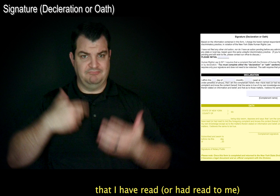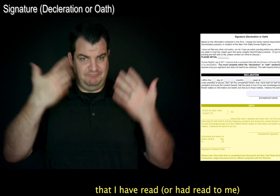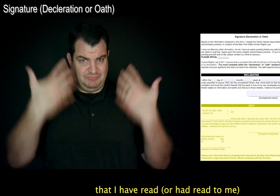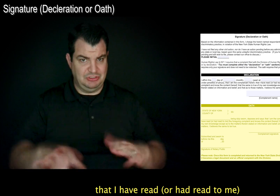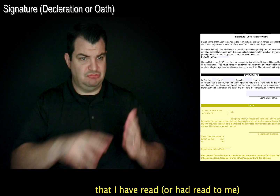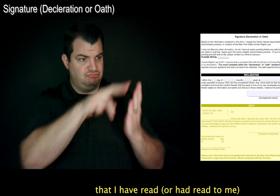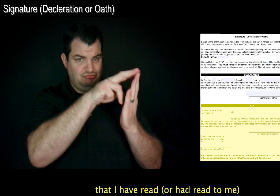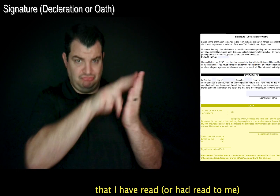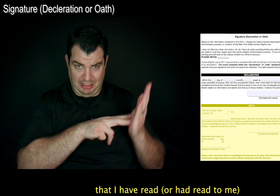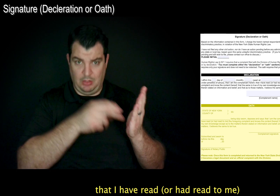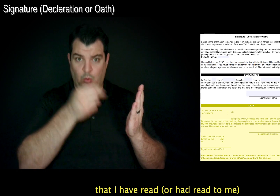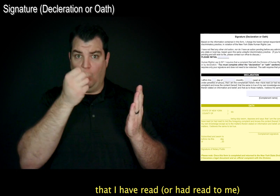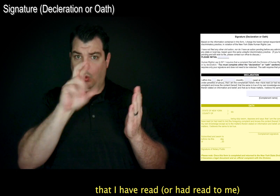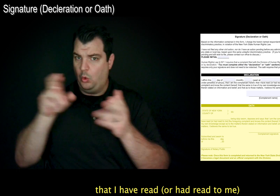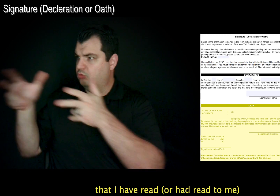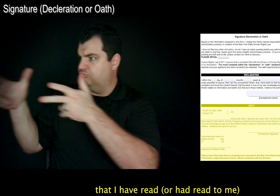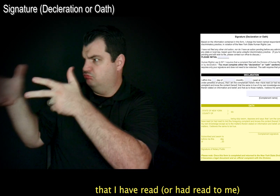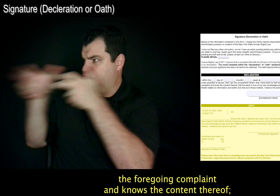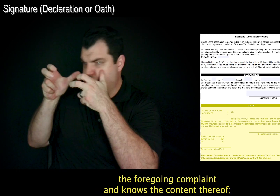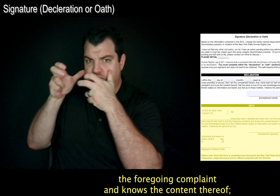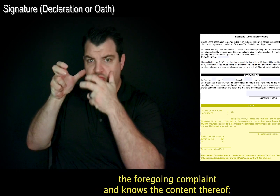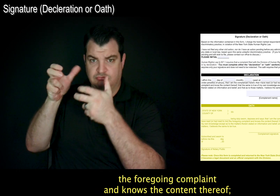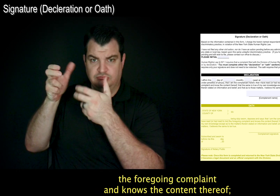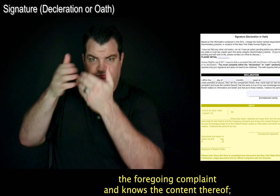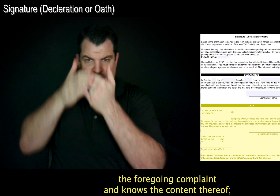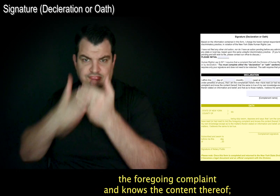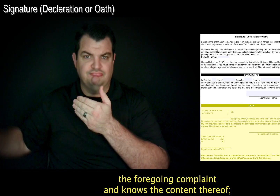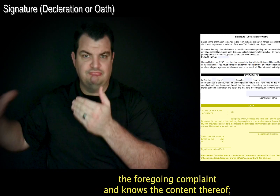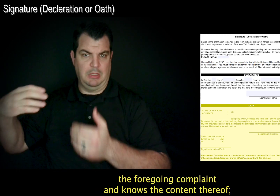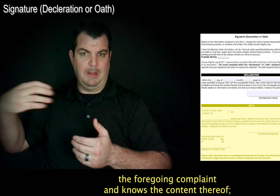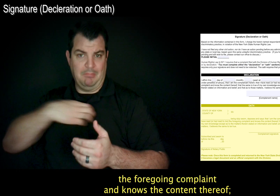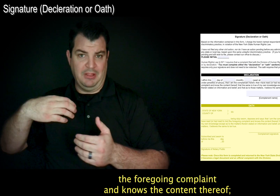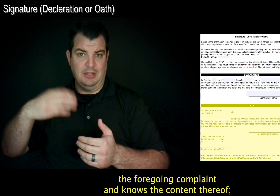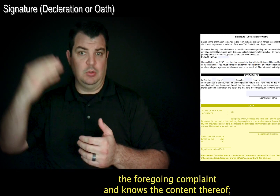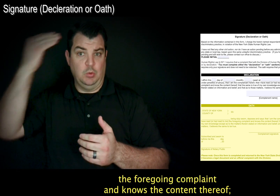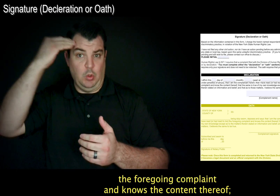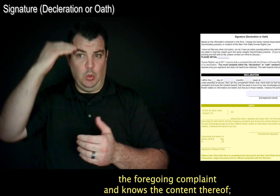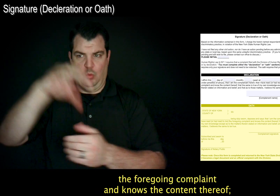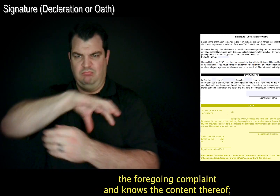that I have read (or had read to me) the foregoing complaint and knows the content thereof;